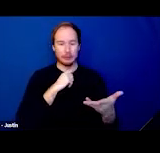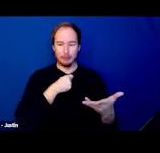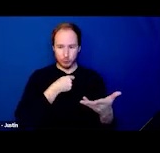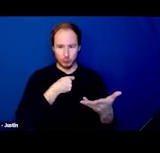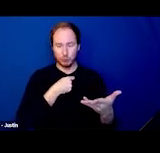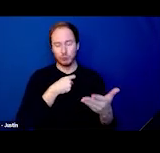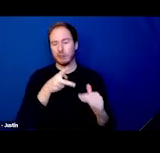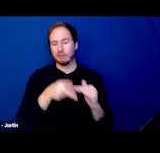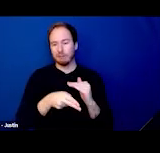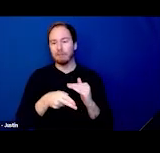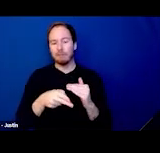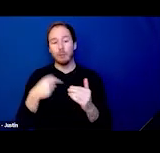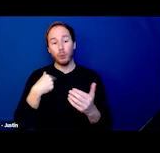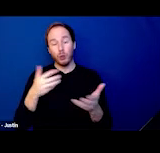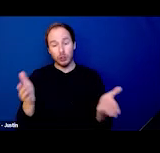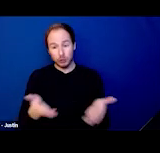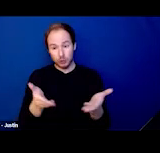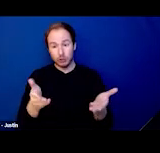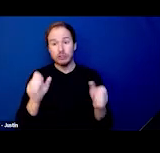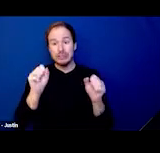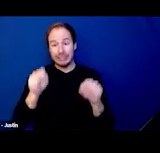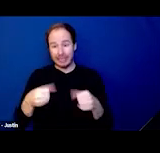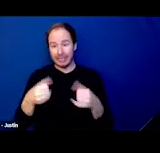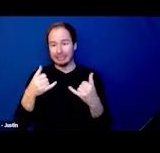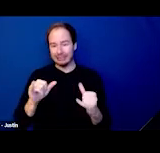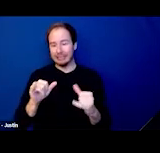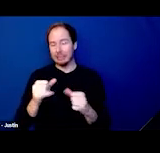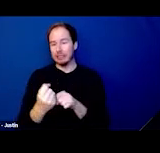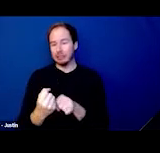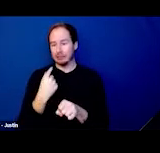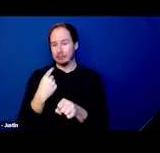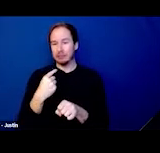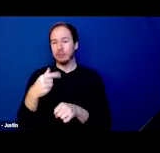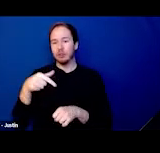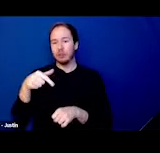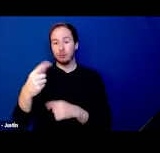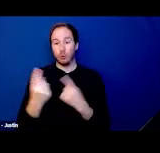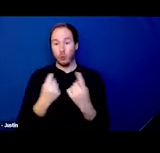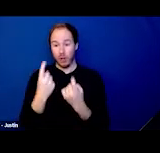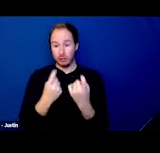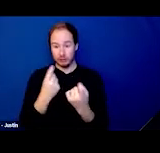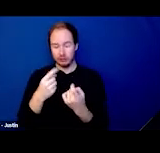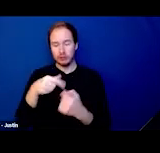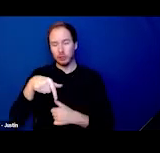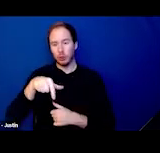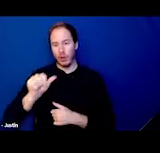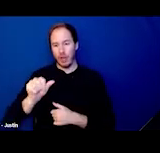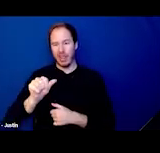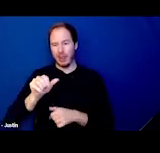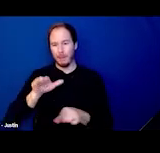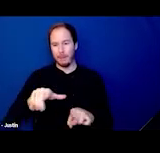but we encourage you to submit your questions using the Q&A feature. And we are gonna get to as many of those